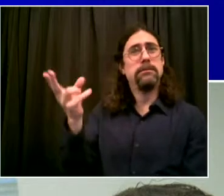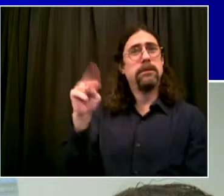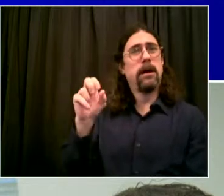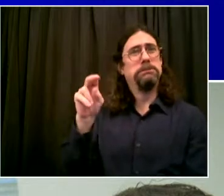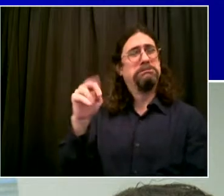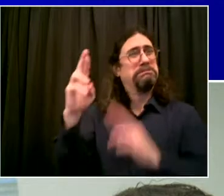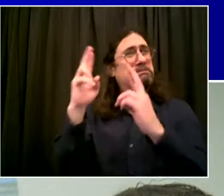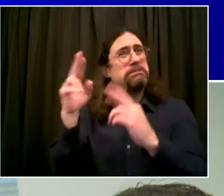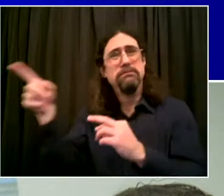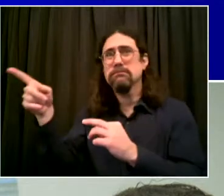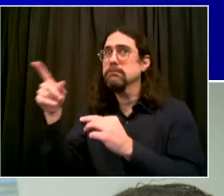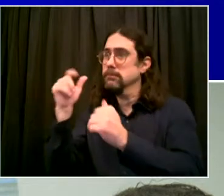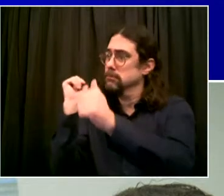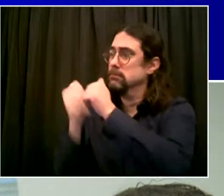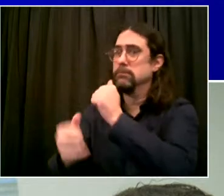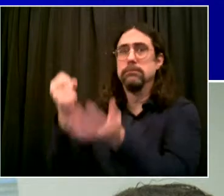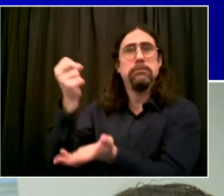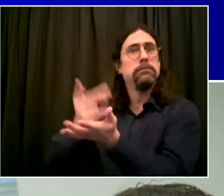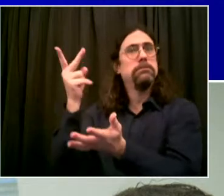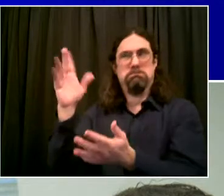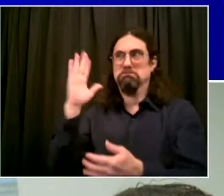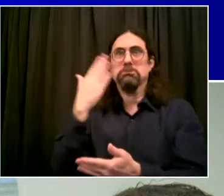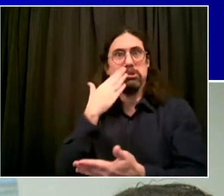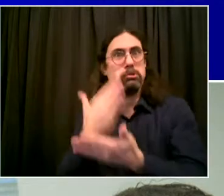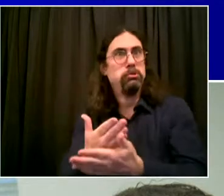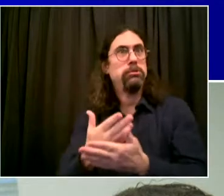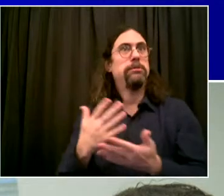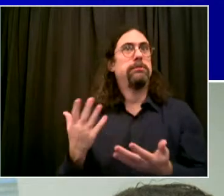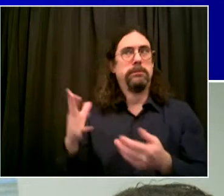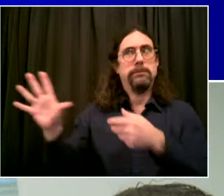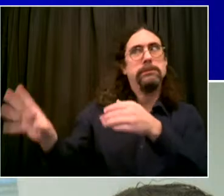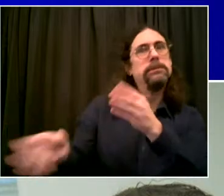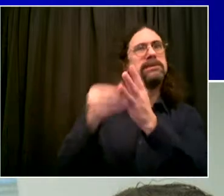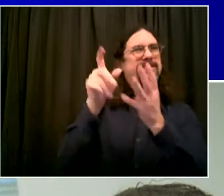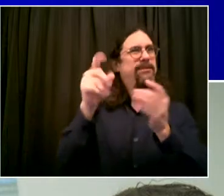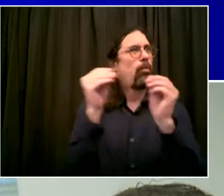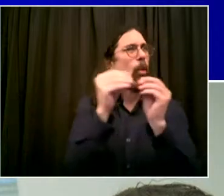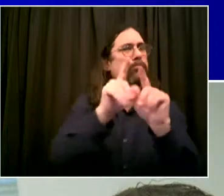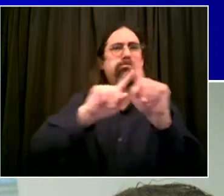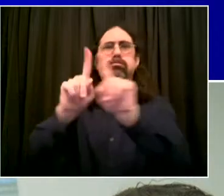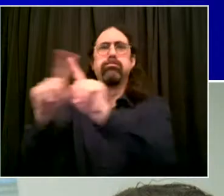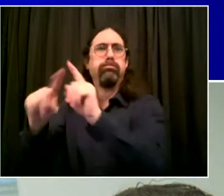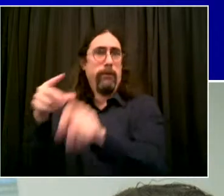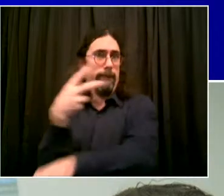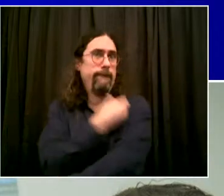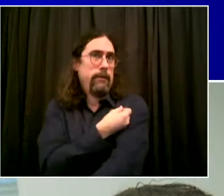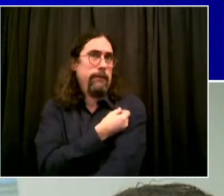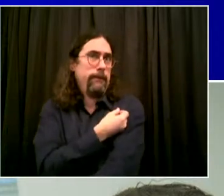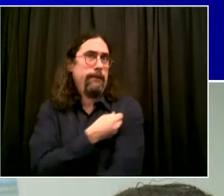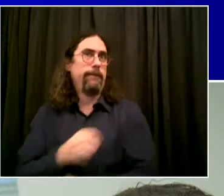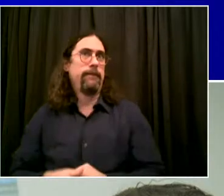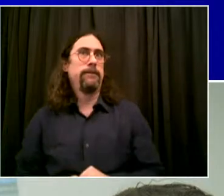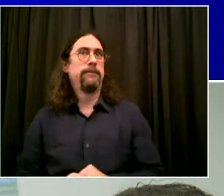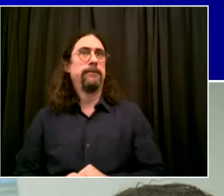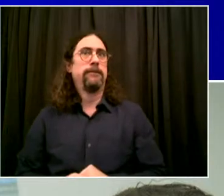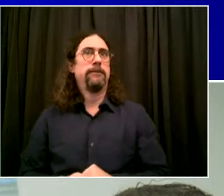COULD BE JUST WEEKS AWAY. I REALLY BBLIEEEE V WHEN WE MOVED THE SECOND SEDOS S